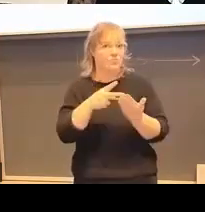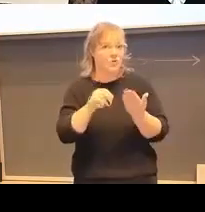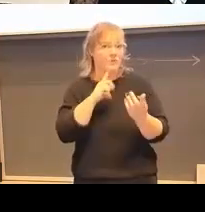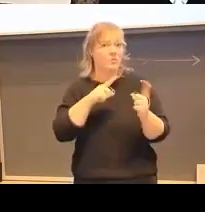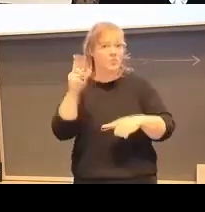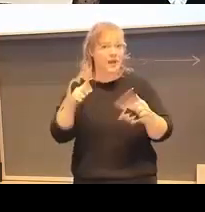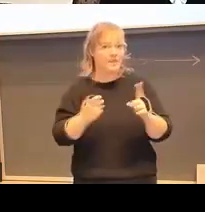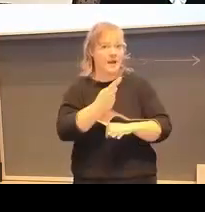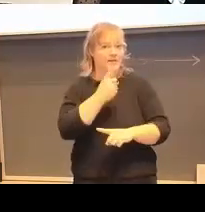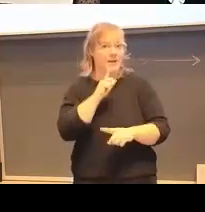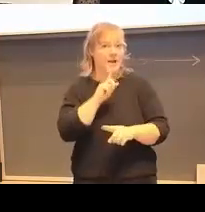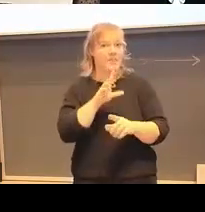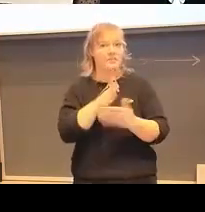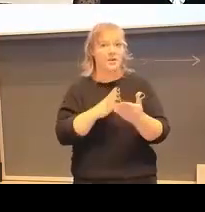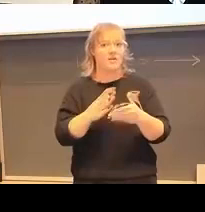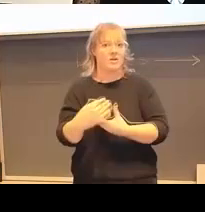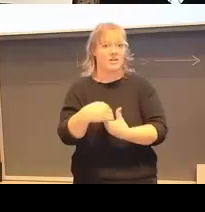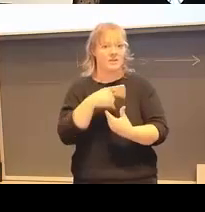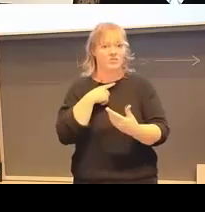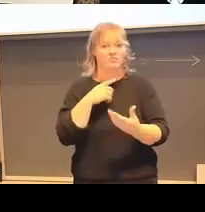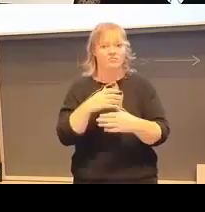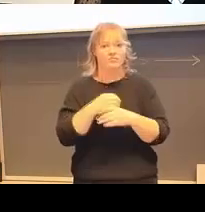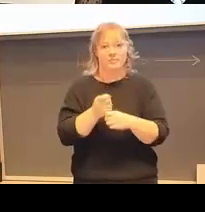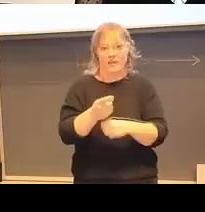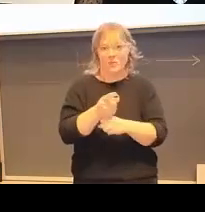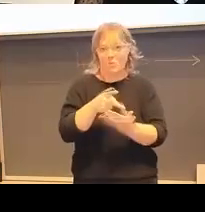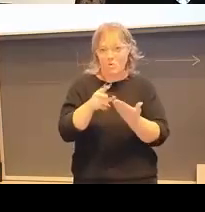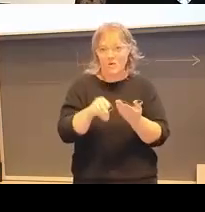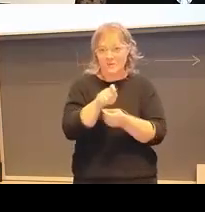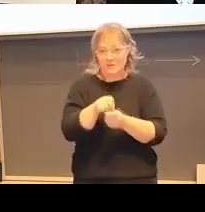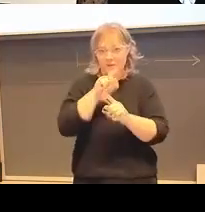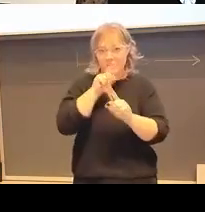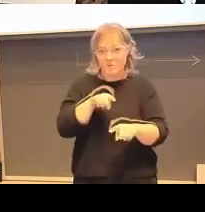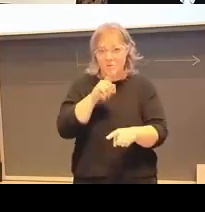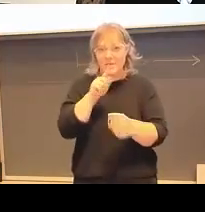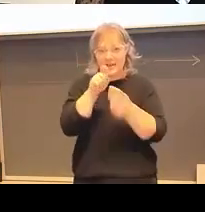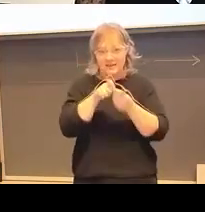as part of participation reive an annual program specific report that details residents burnout